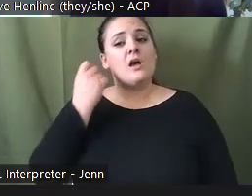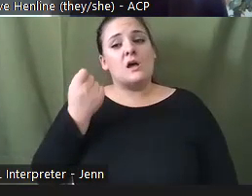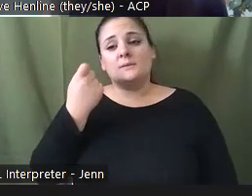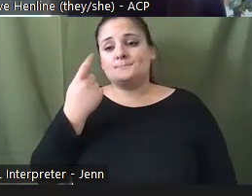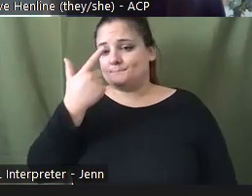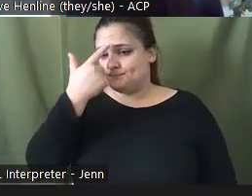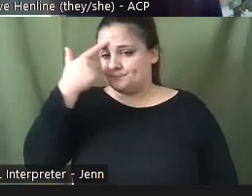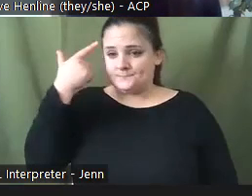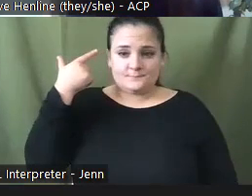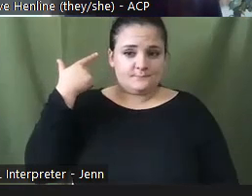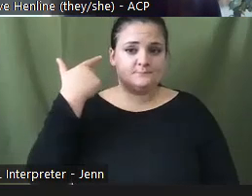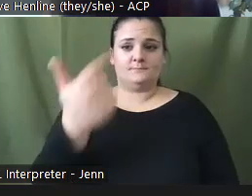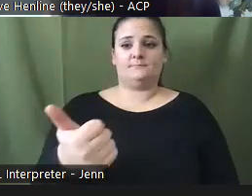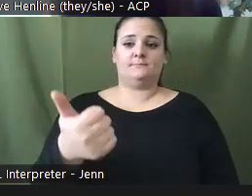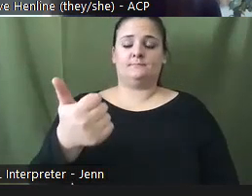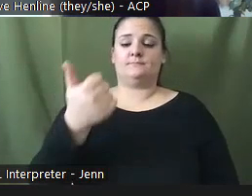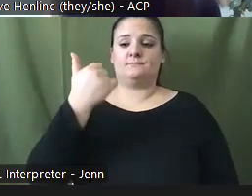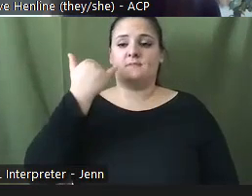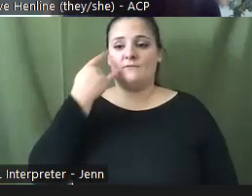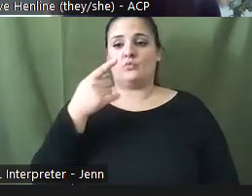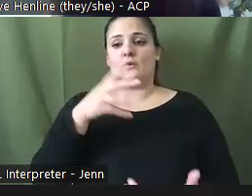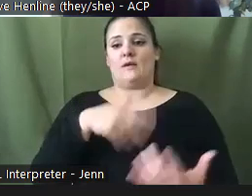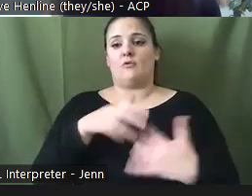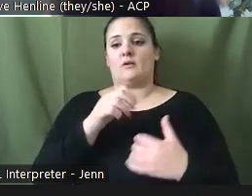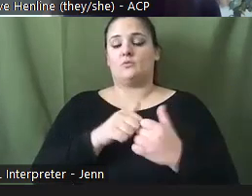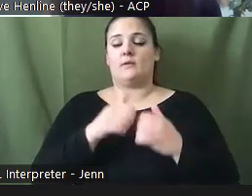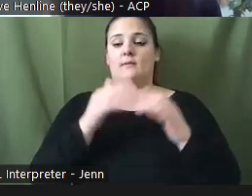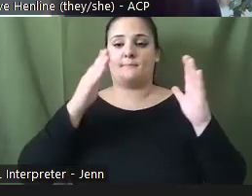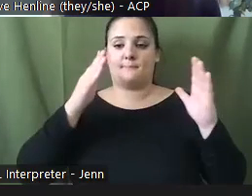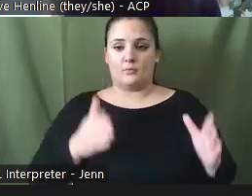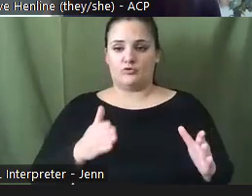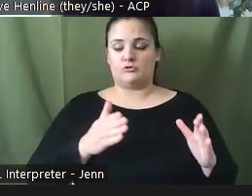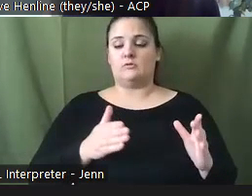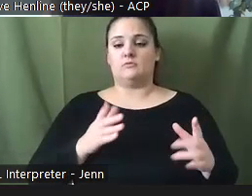and agency availability if you interact with someone to help them enroll in the program.